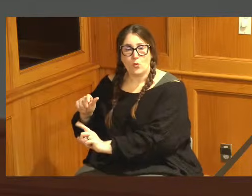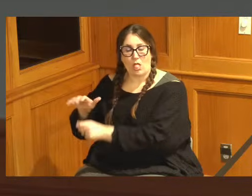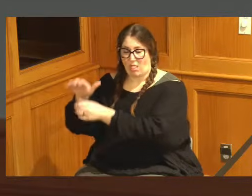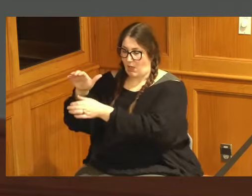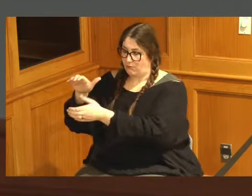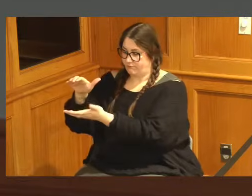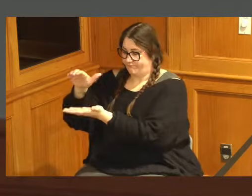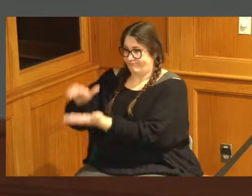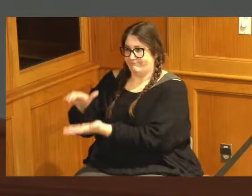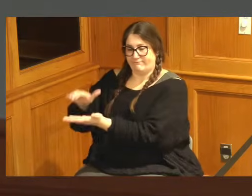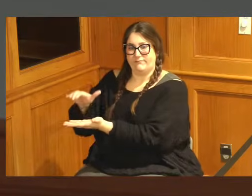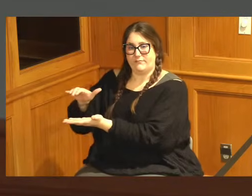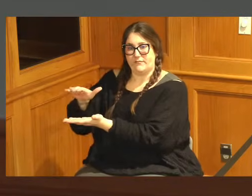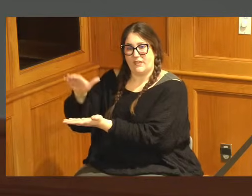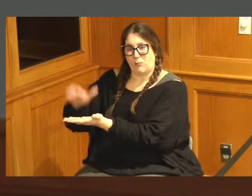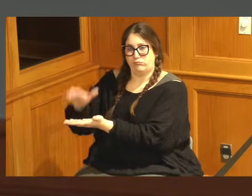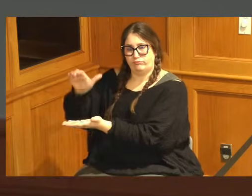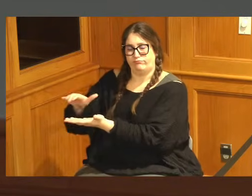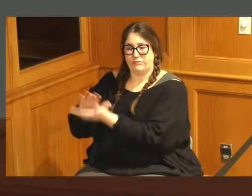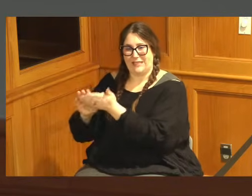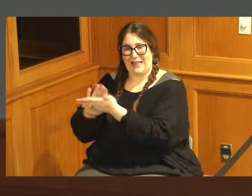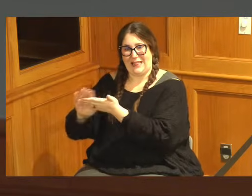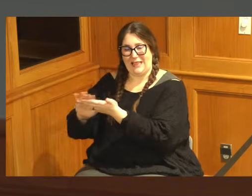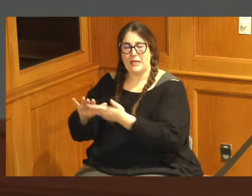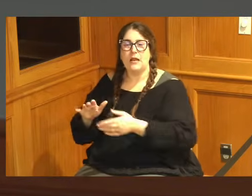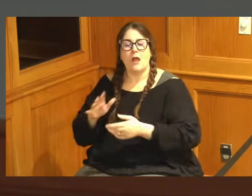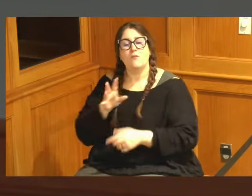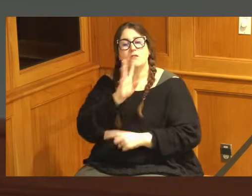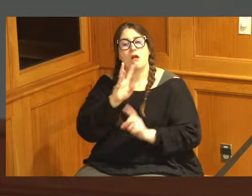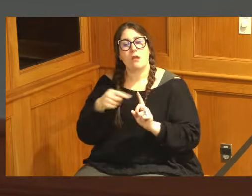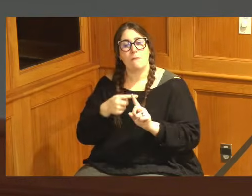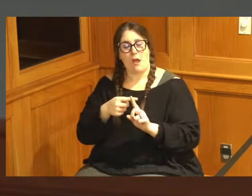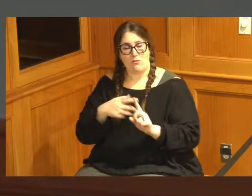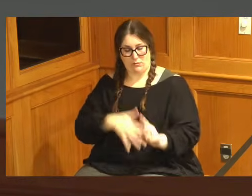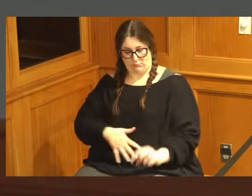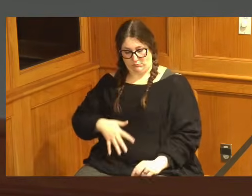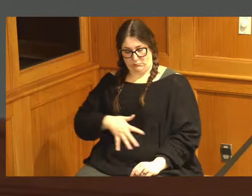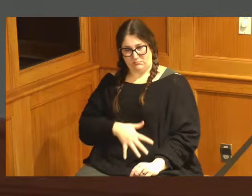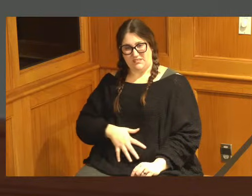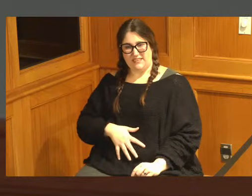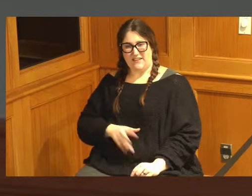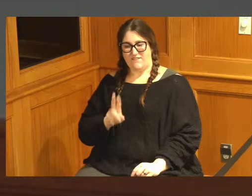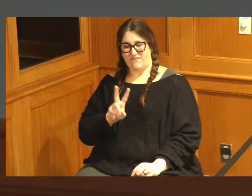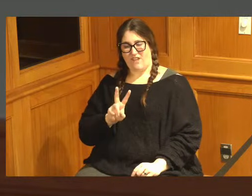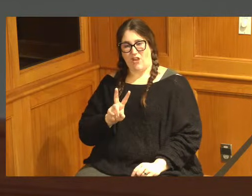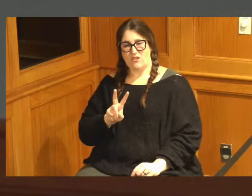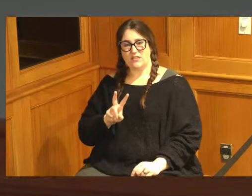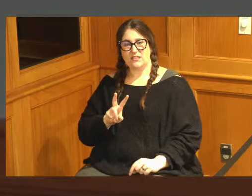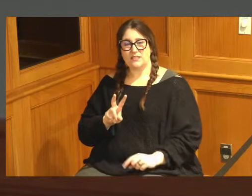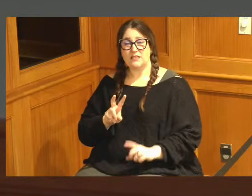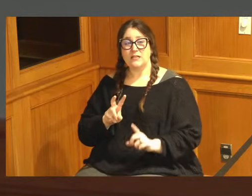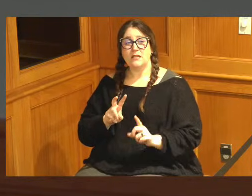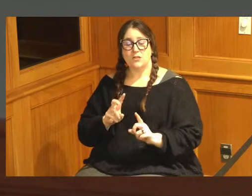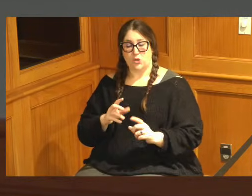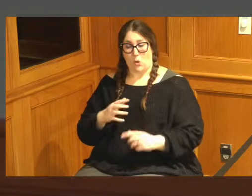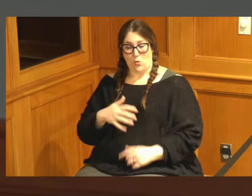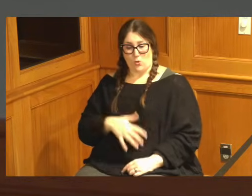viruses and talking about how the sanitizers that the stomach viruses many times because of the